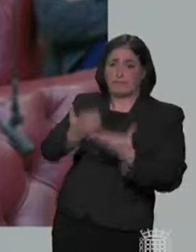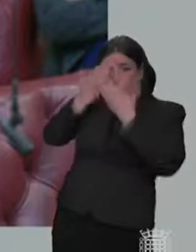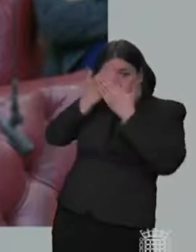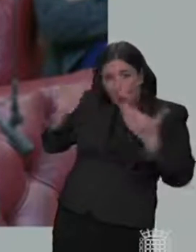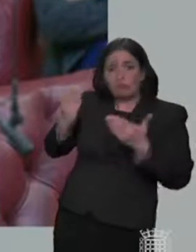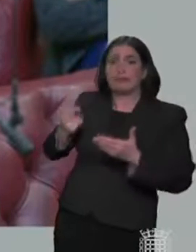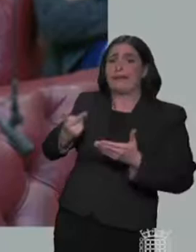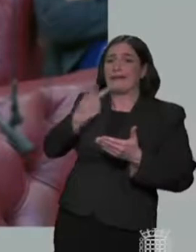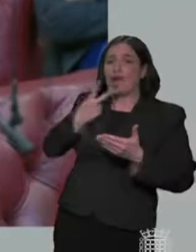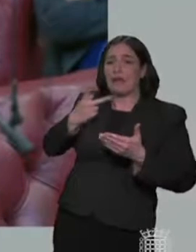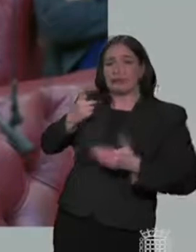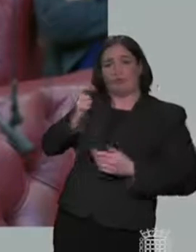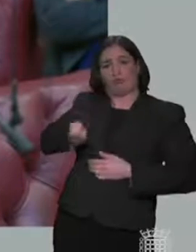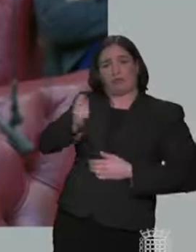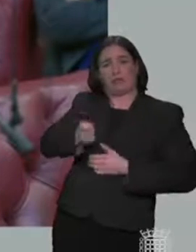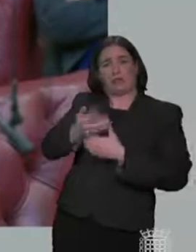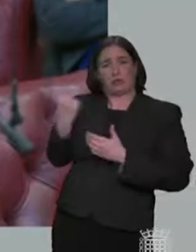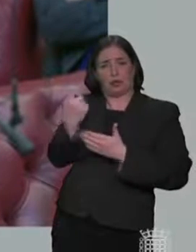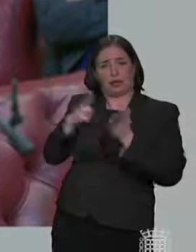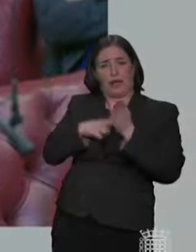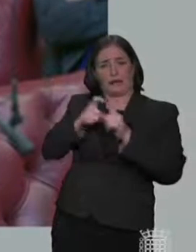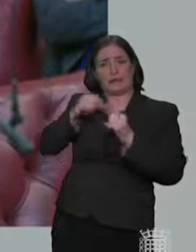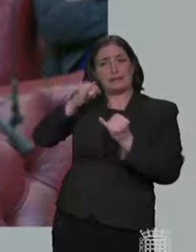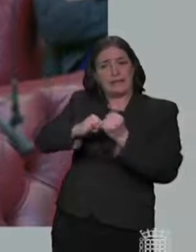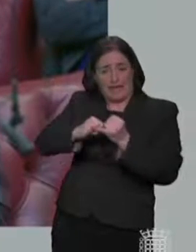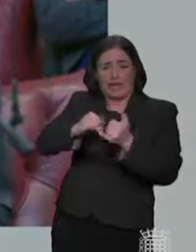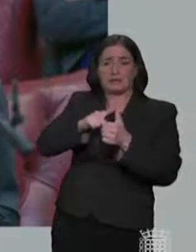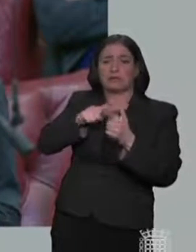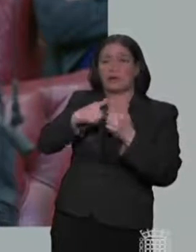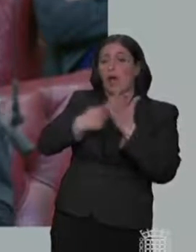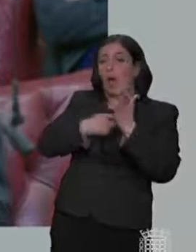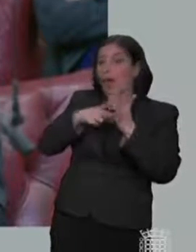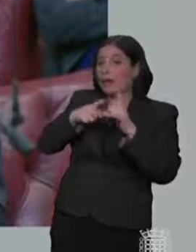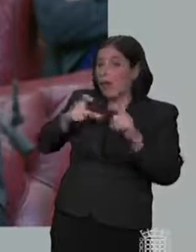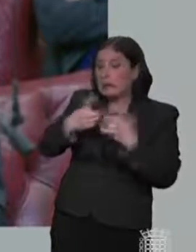rnid of which i'm a former trustee and i'm also a special representative of deaf kids international